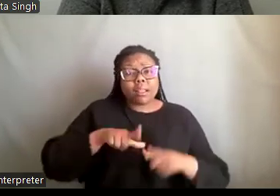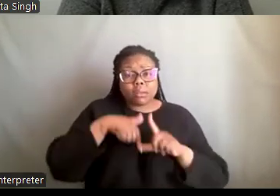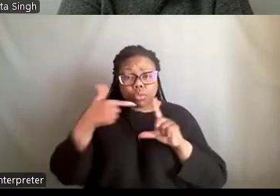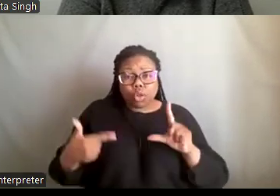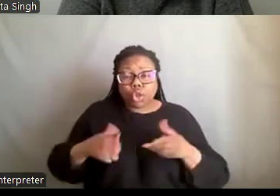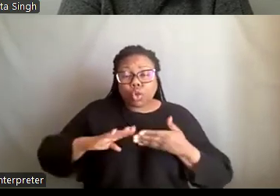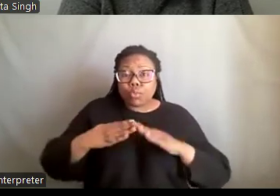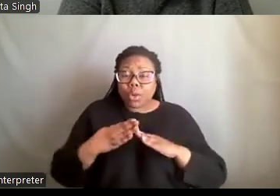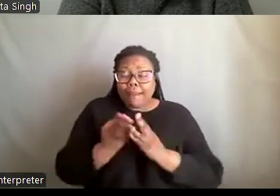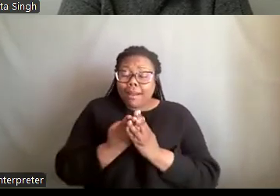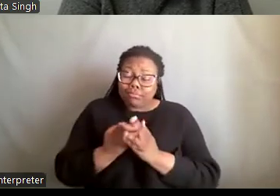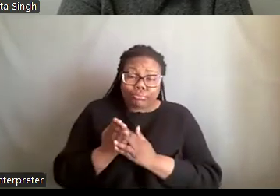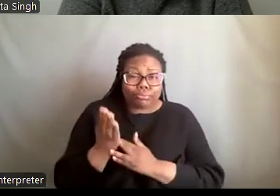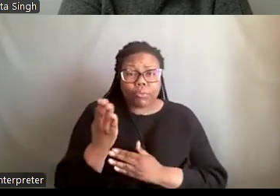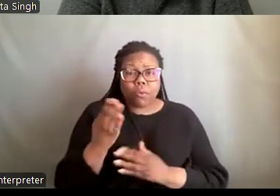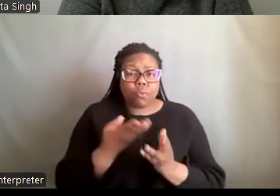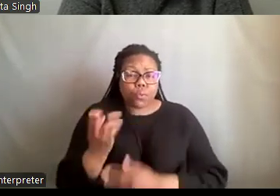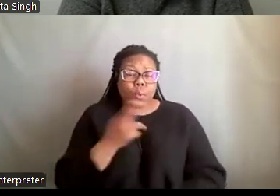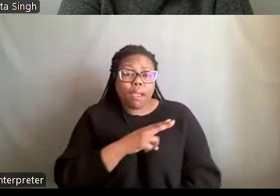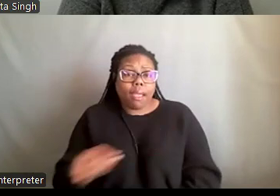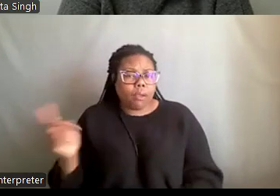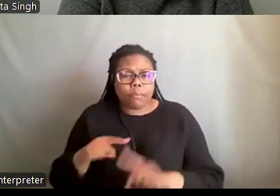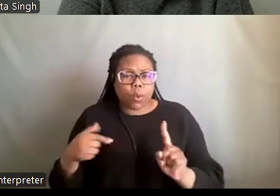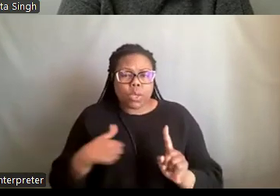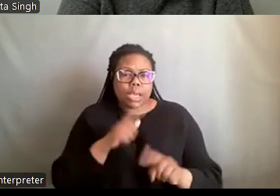through hell, we in the LGBTQ community is coming through